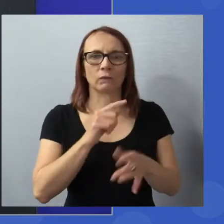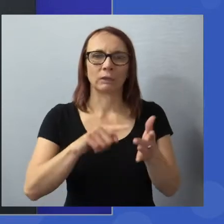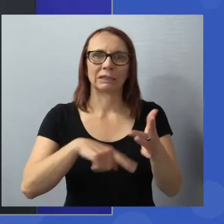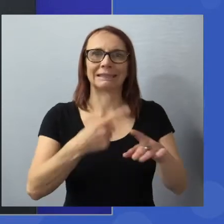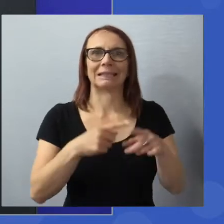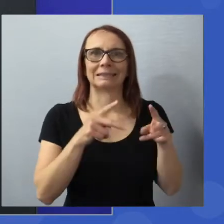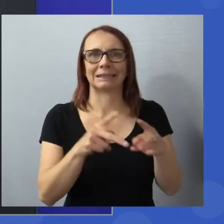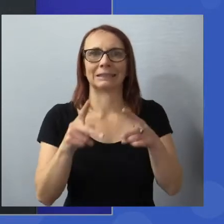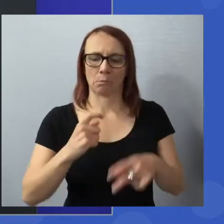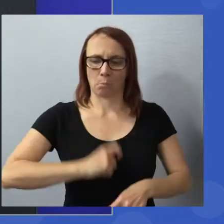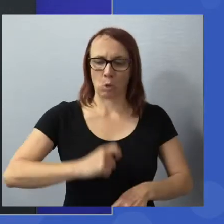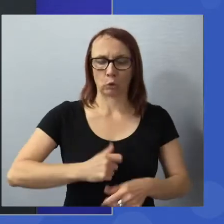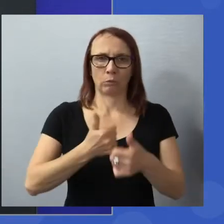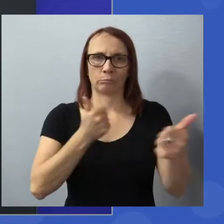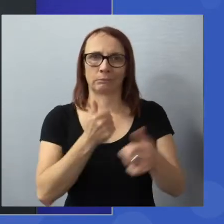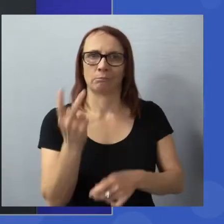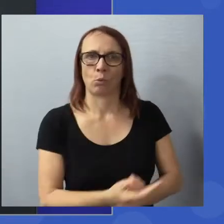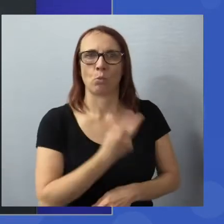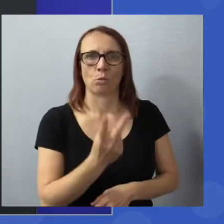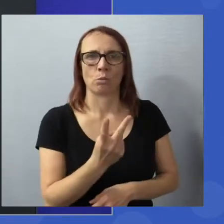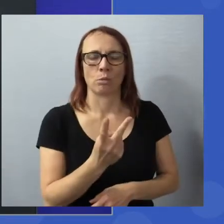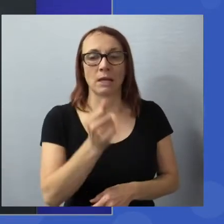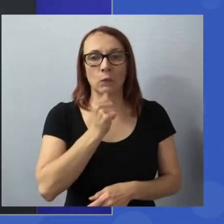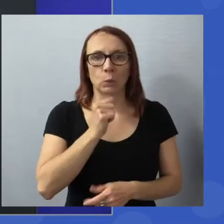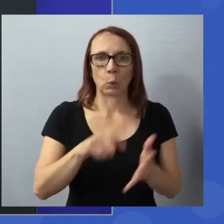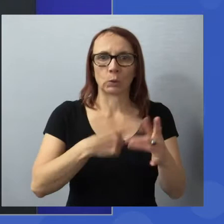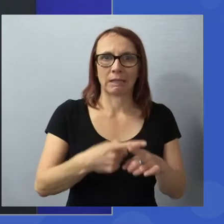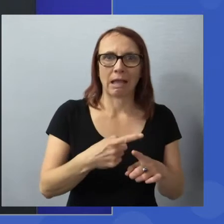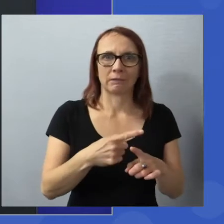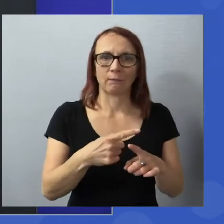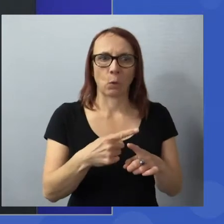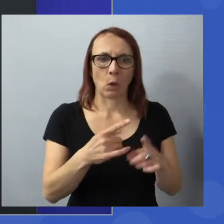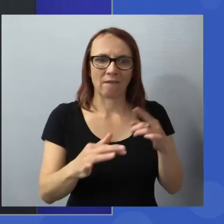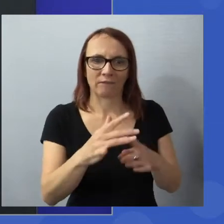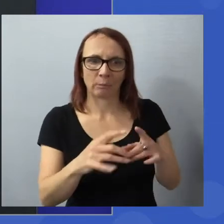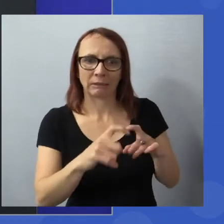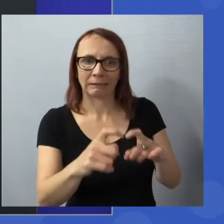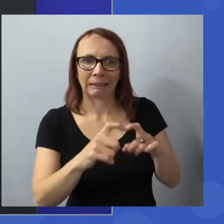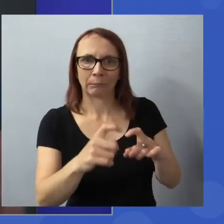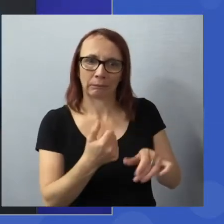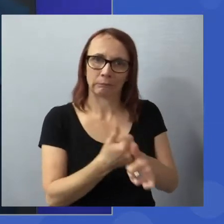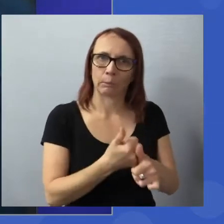using tax as an ascent of and doesn't center for environmental sustainability